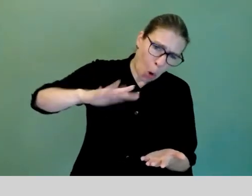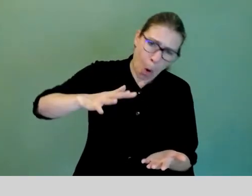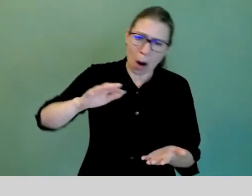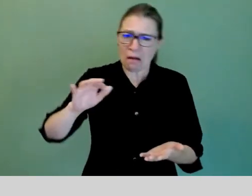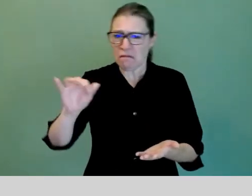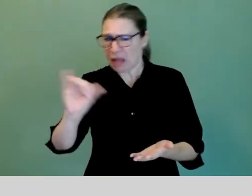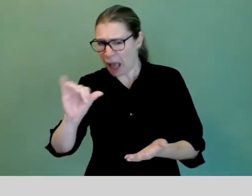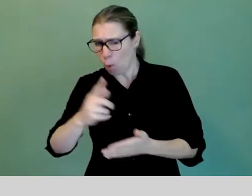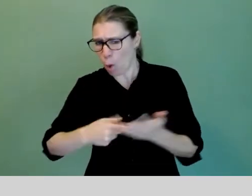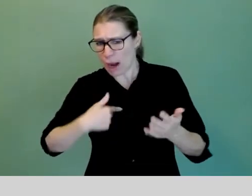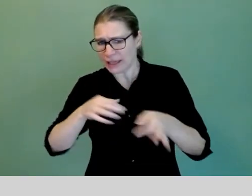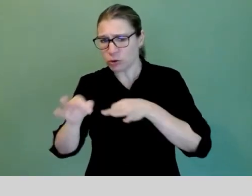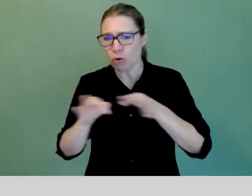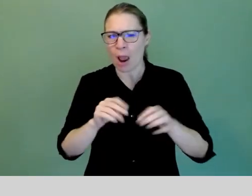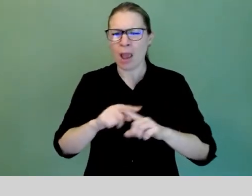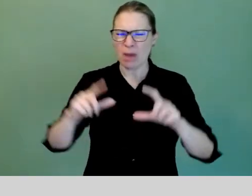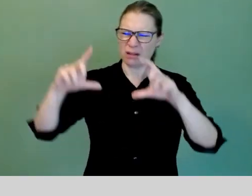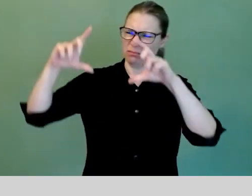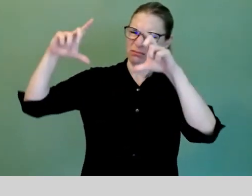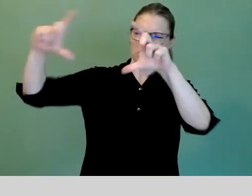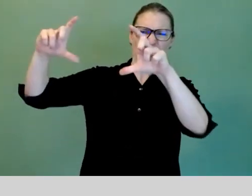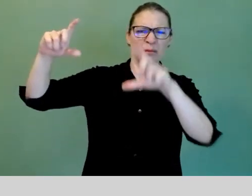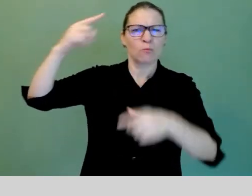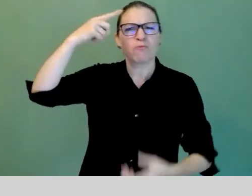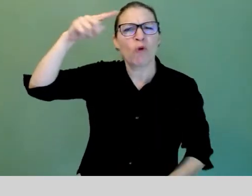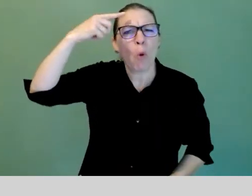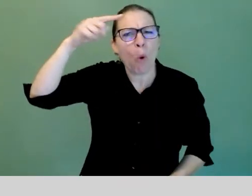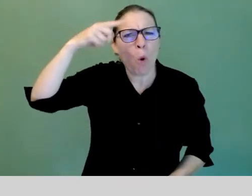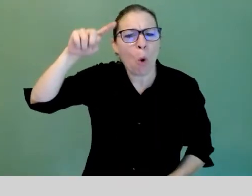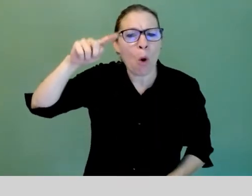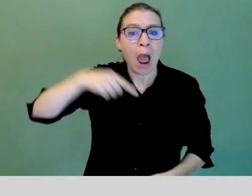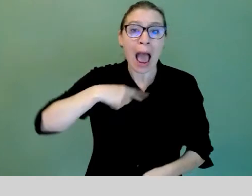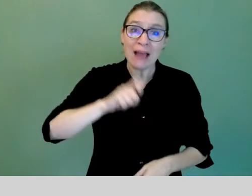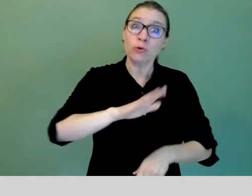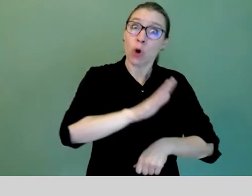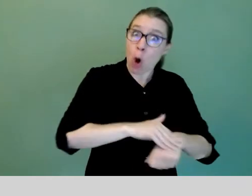but what are those? I have to call the function,